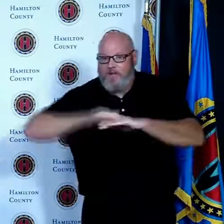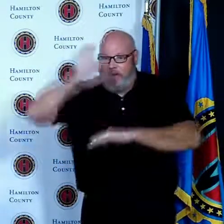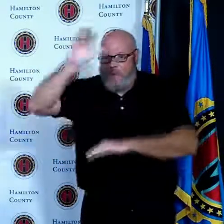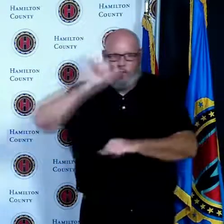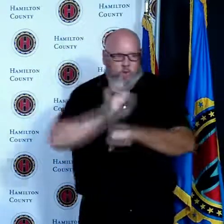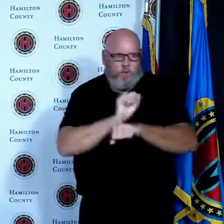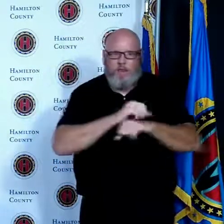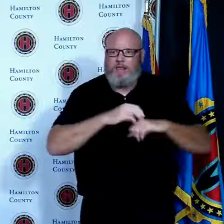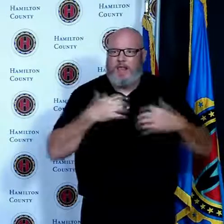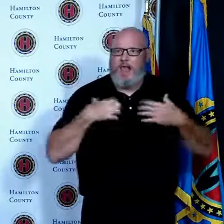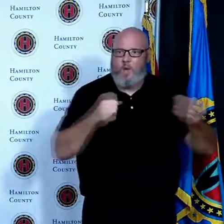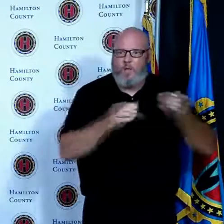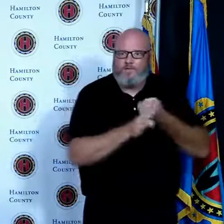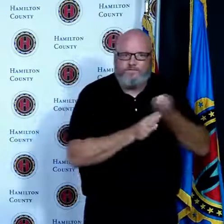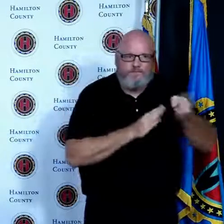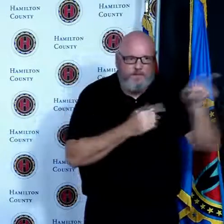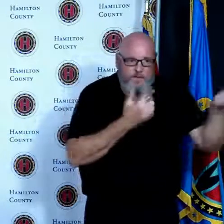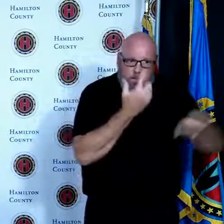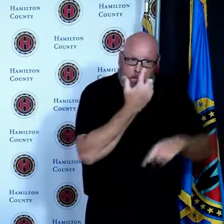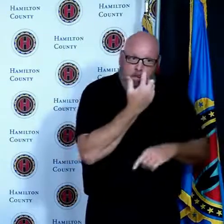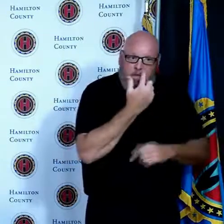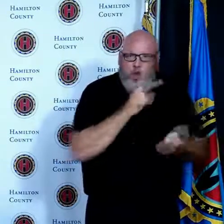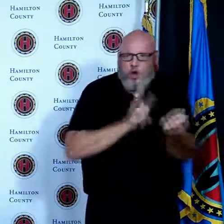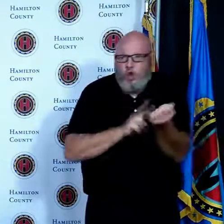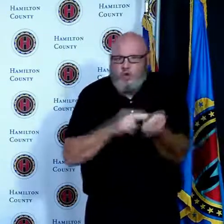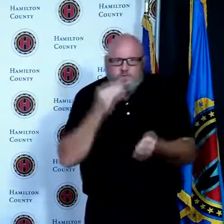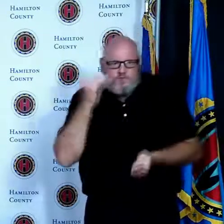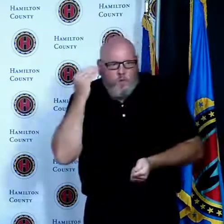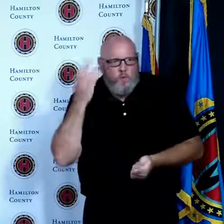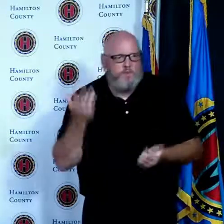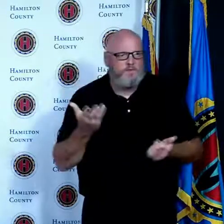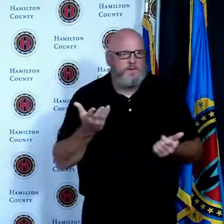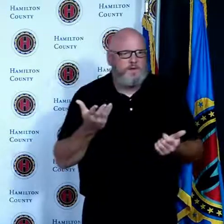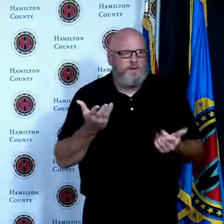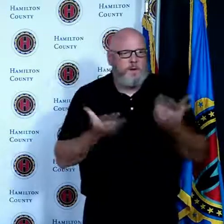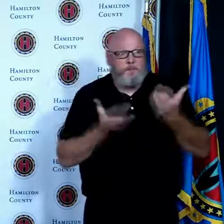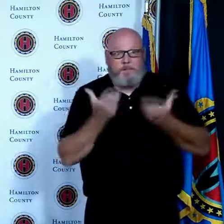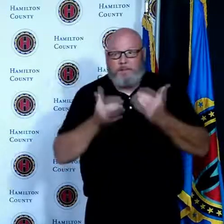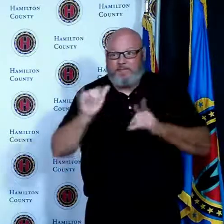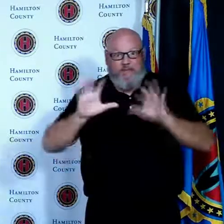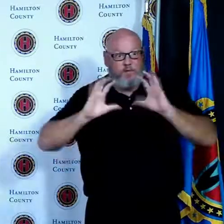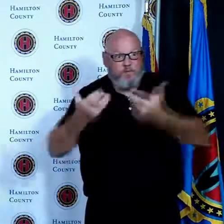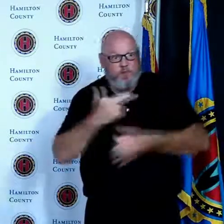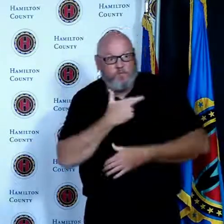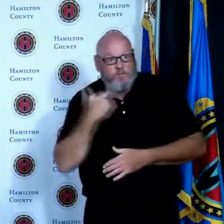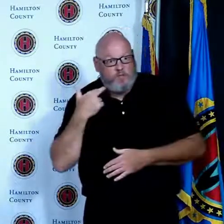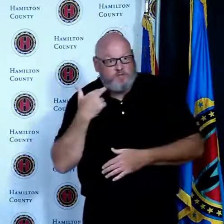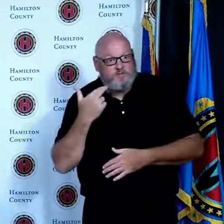other medical or disabling conditions our partnerships will also work with